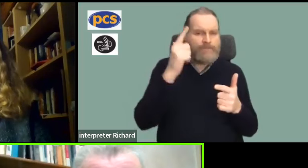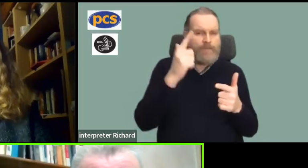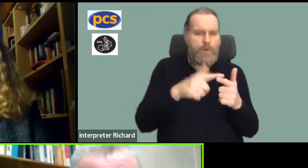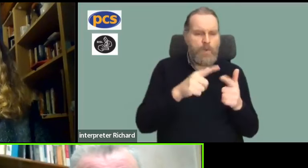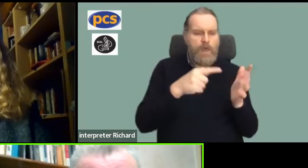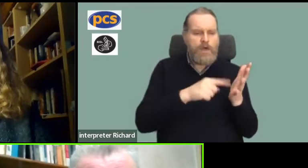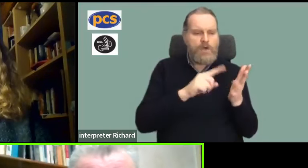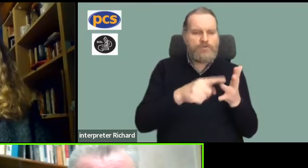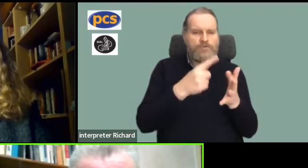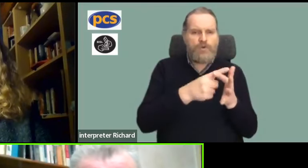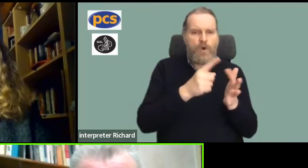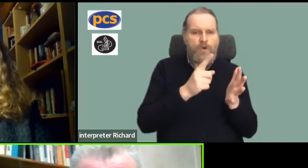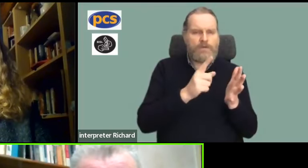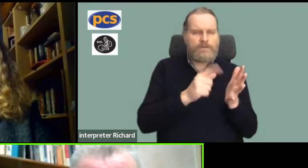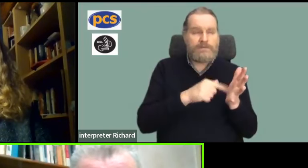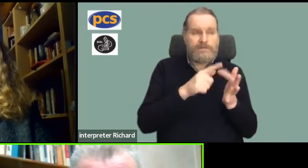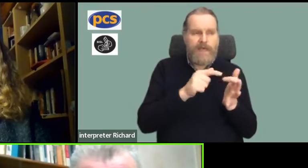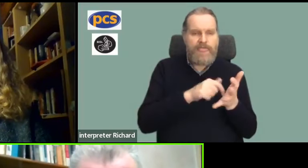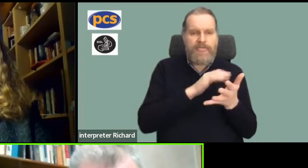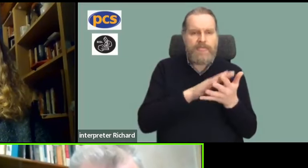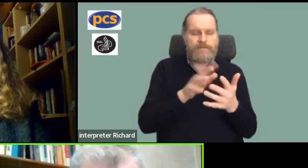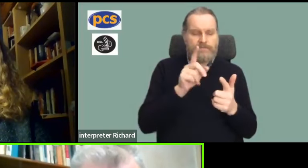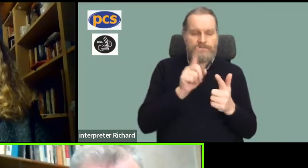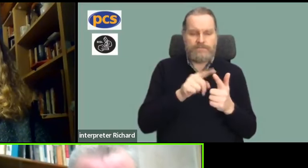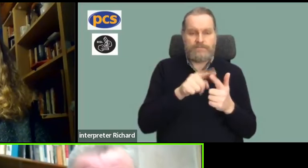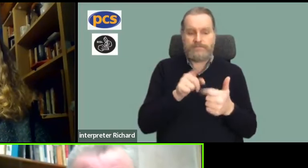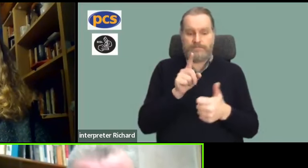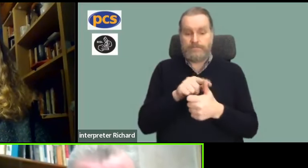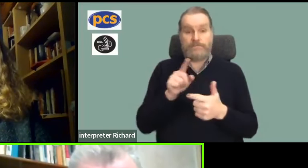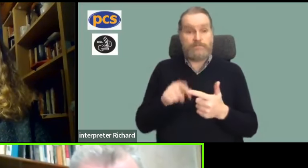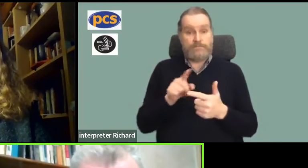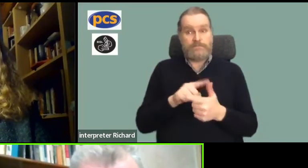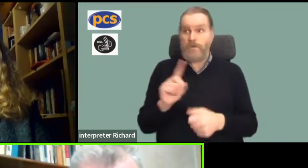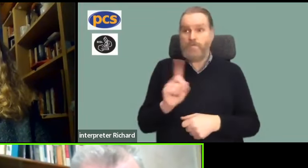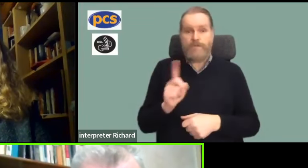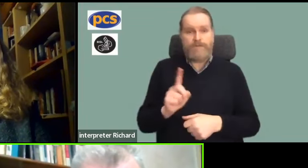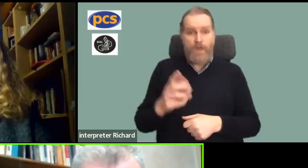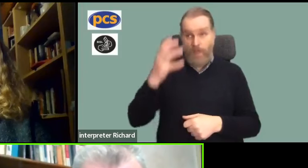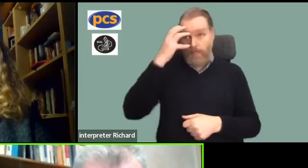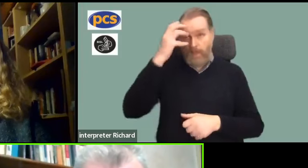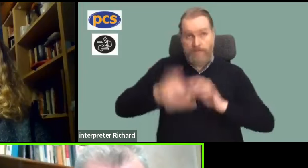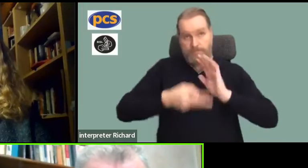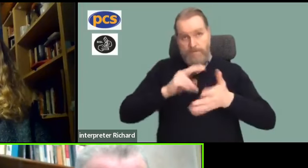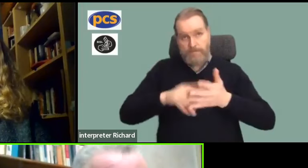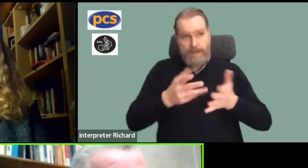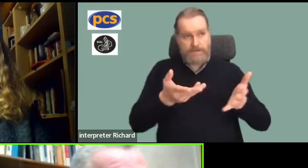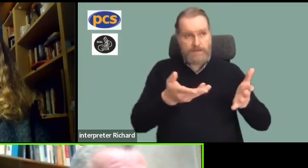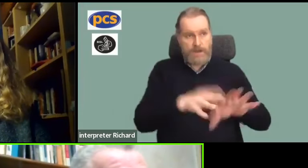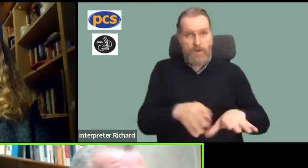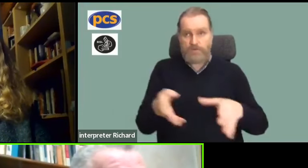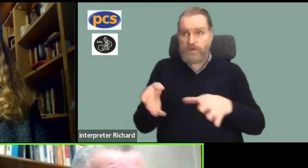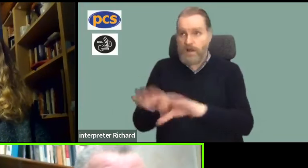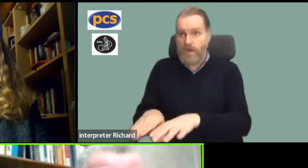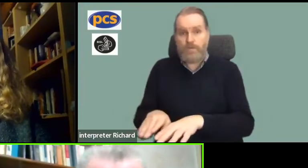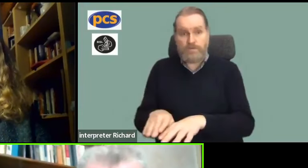Dwp. And Doncaster, and Doncaster and pots, Max Per as well I think, I think, who will be out on trike because they're offices, Dean, for closure, who are